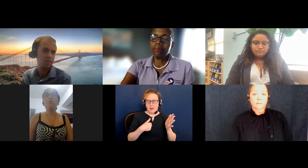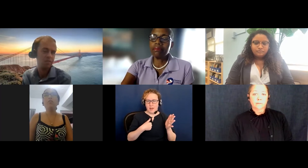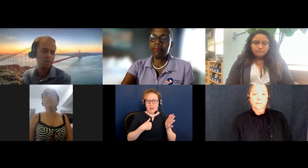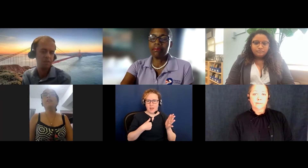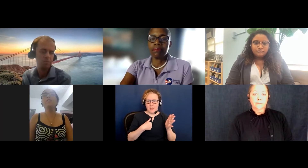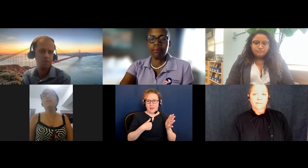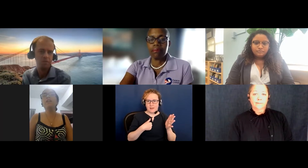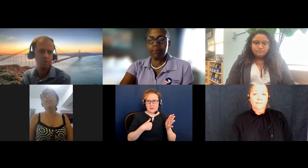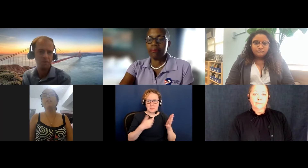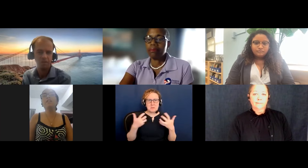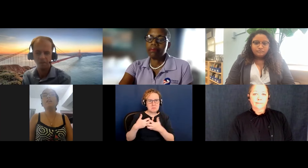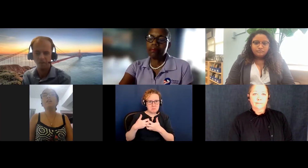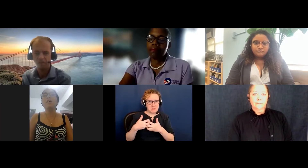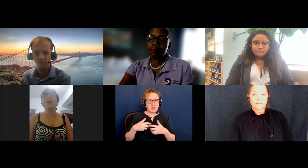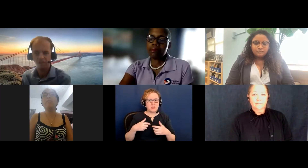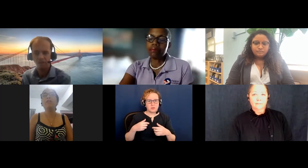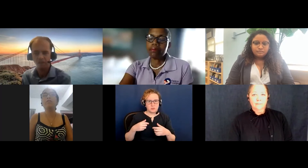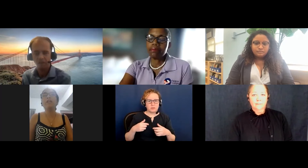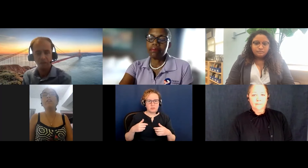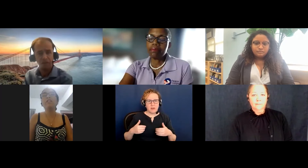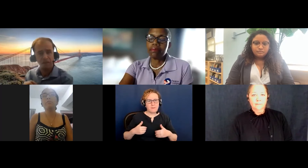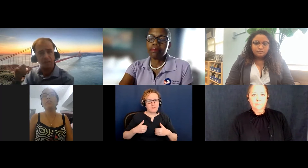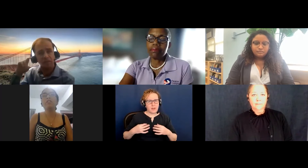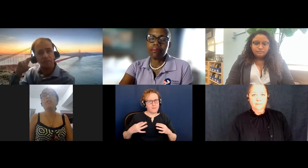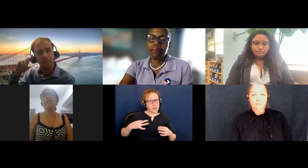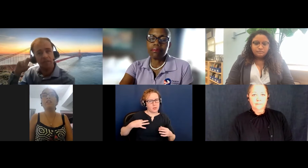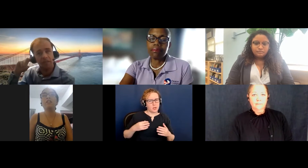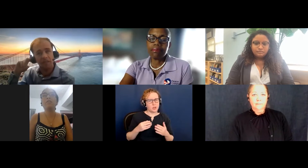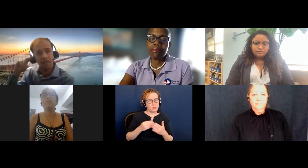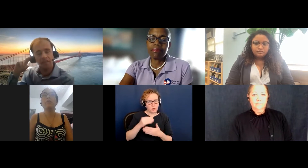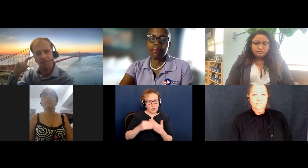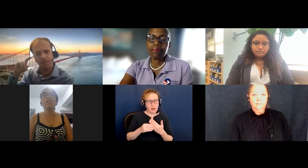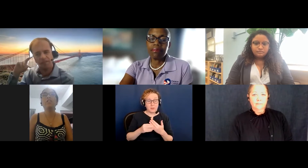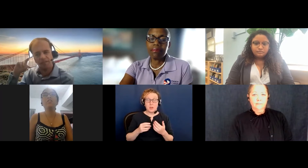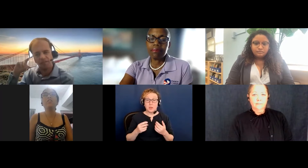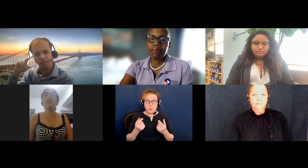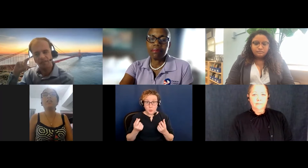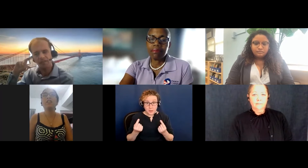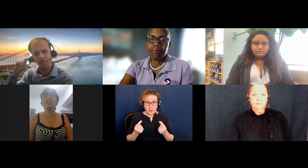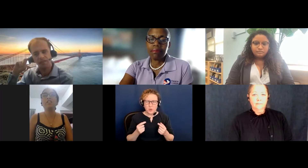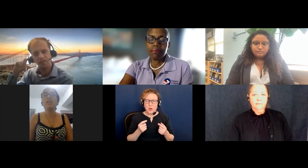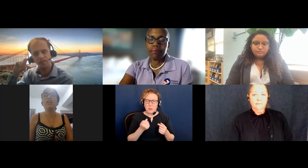volunteering experience, a bit of English for conversations, English and